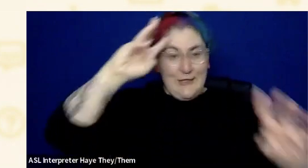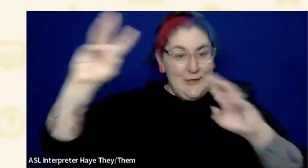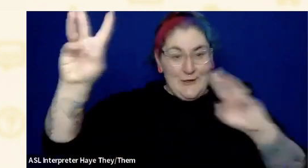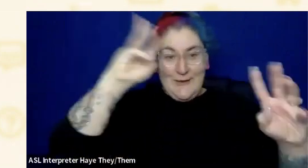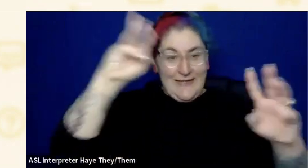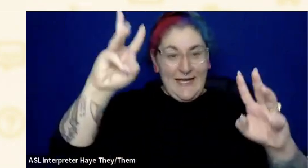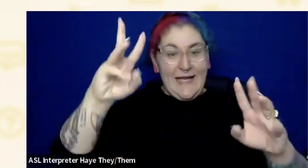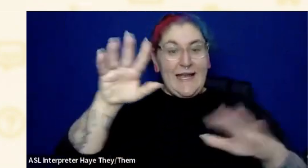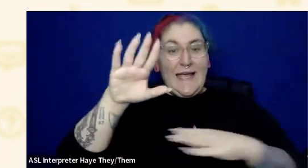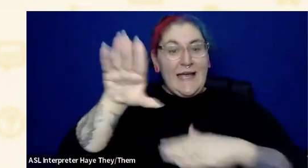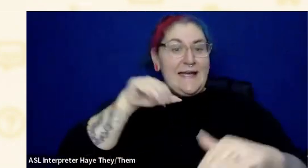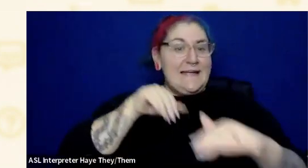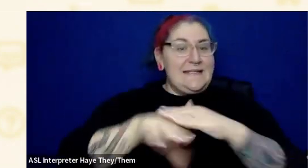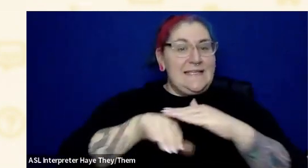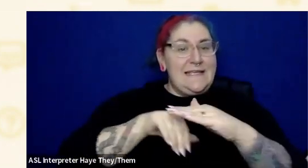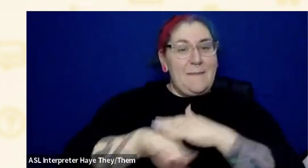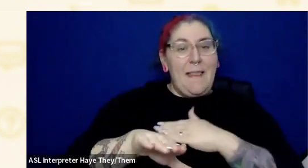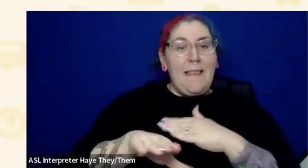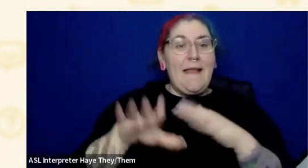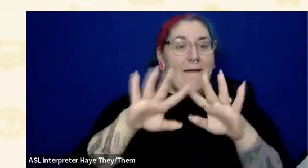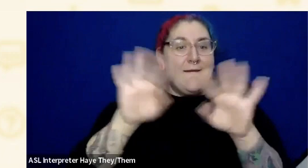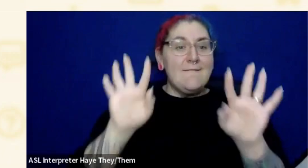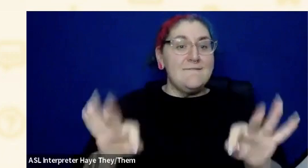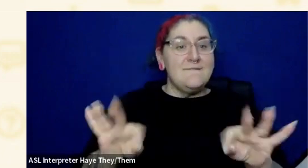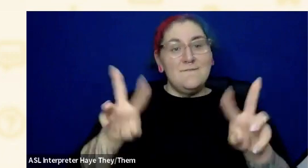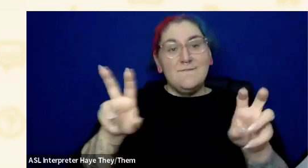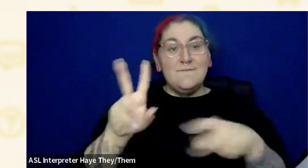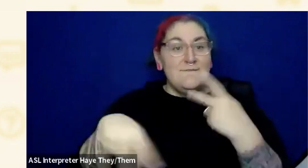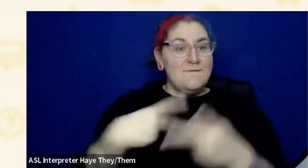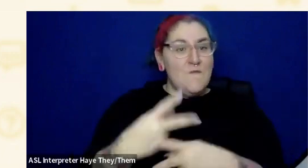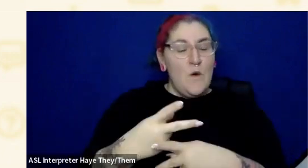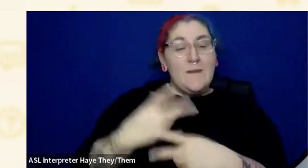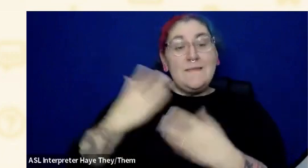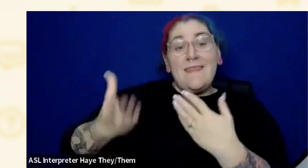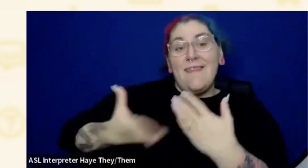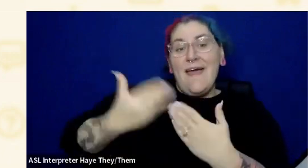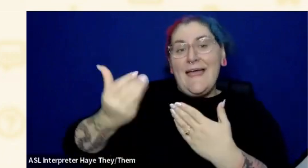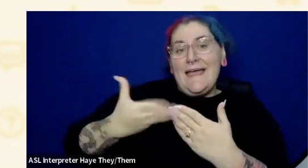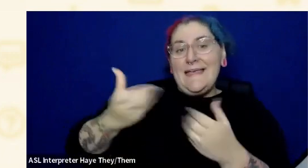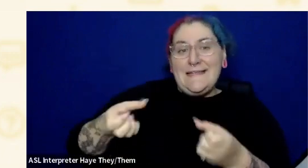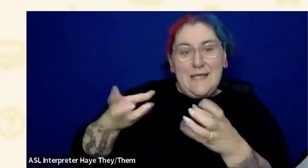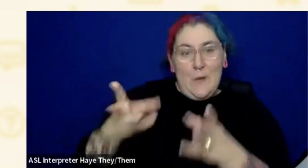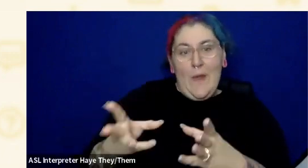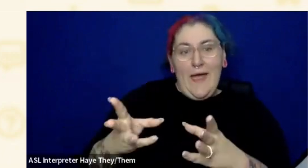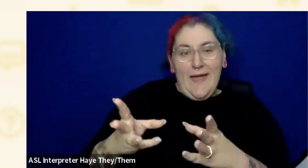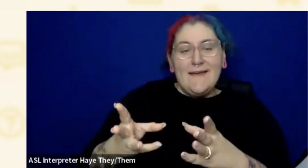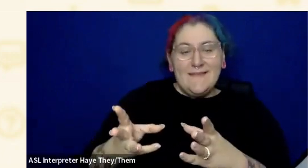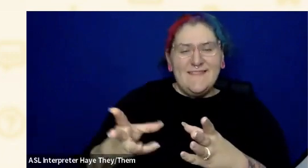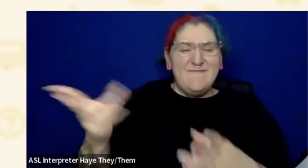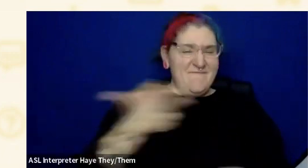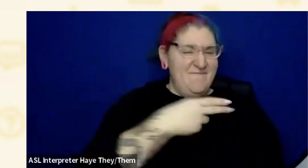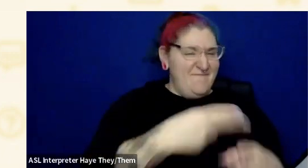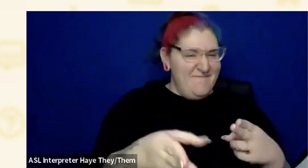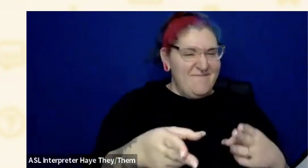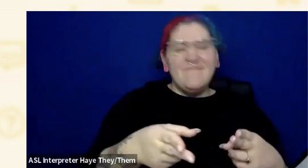the easy way, by Rian Rietveld, Web Accessibility Expert,